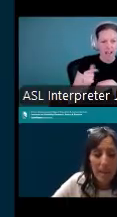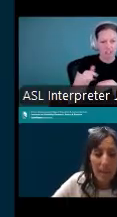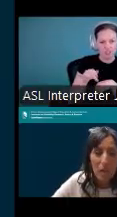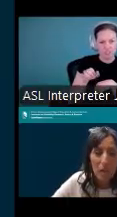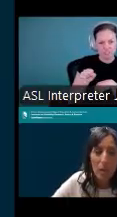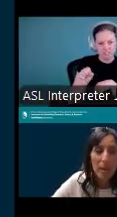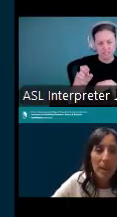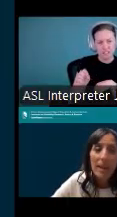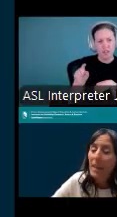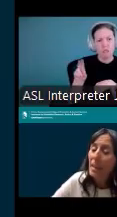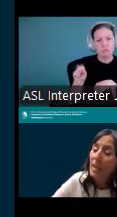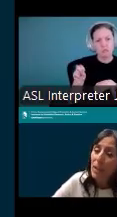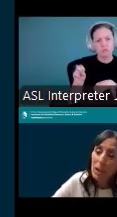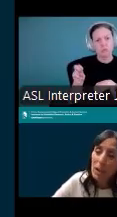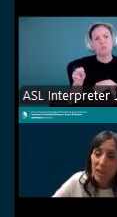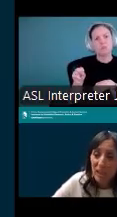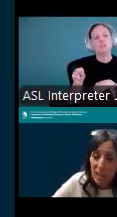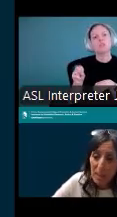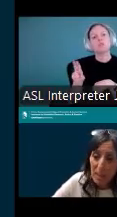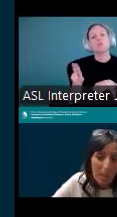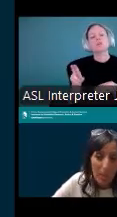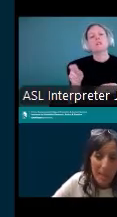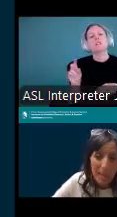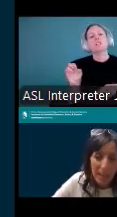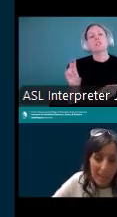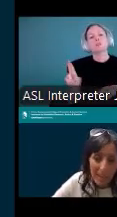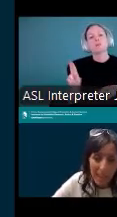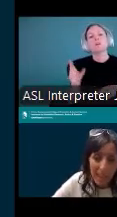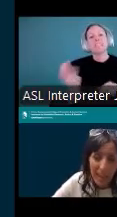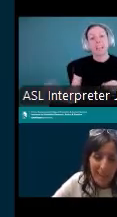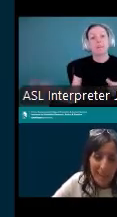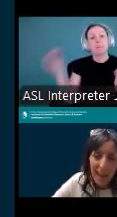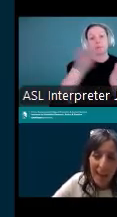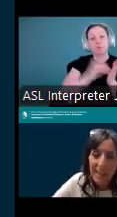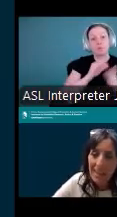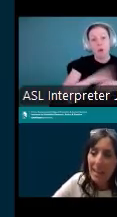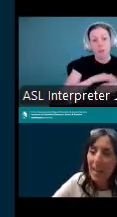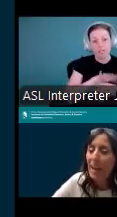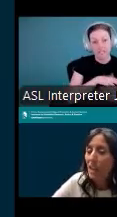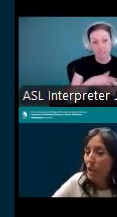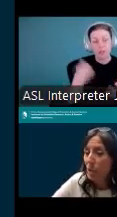schedule. If you're nervous about presenting a case and just